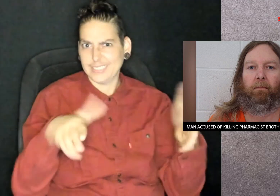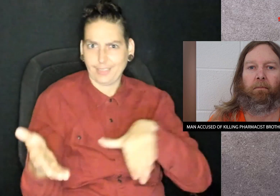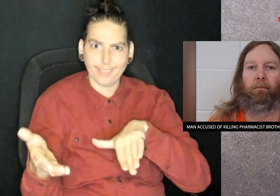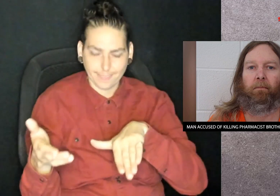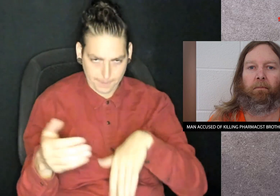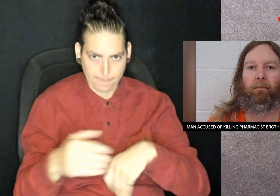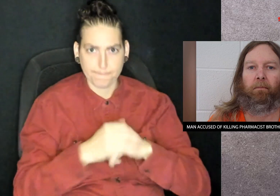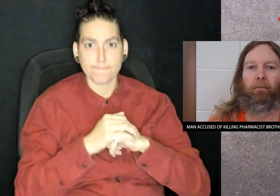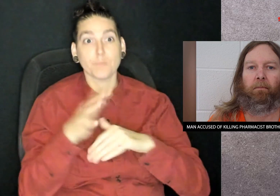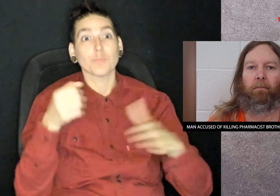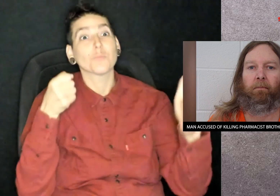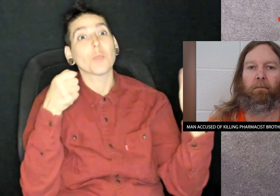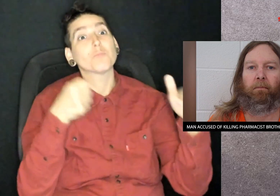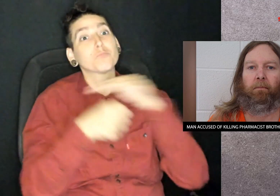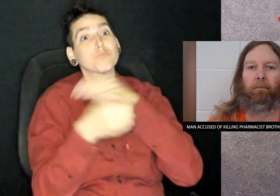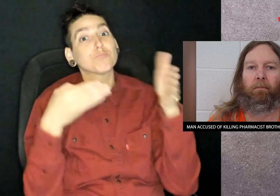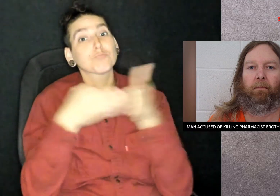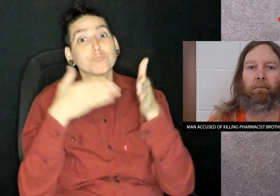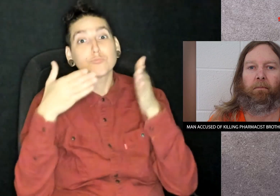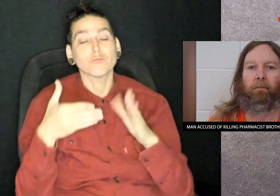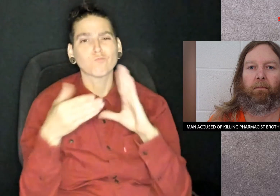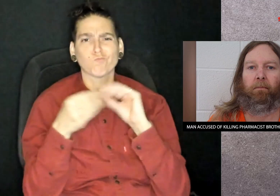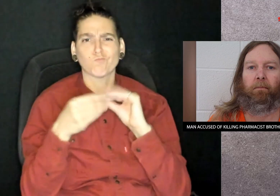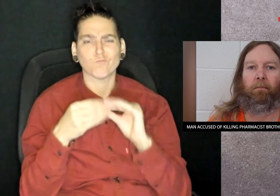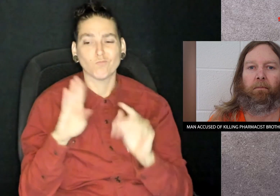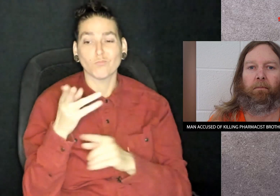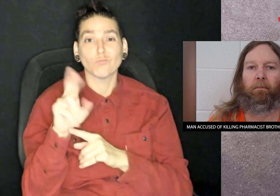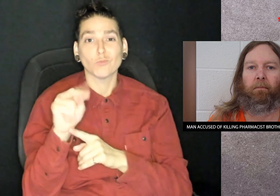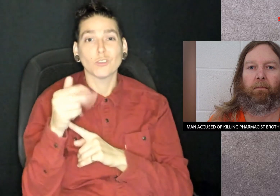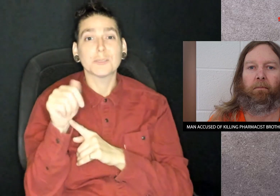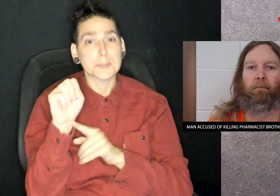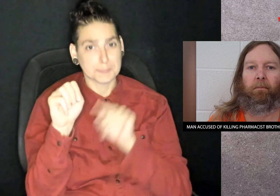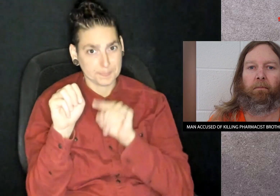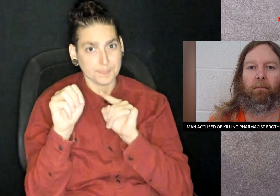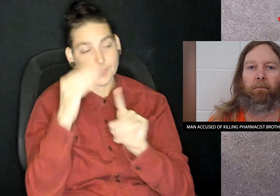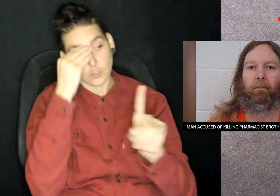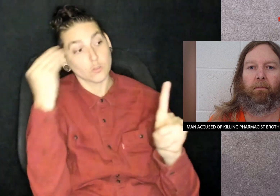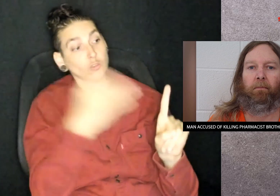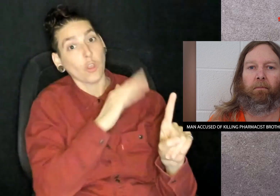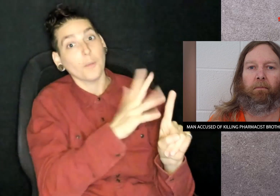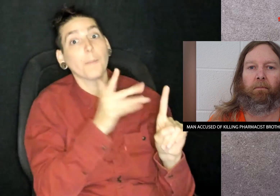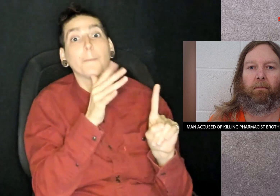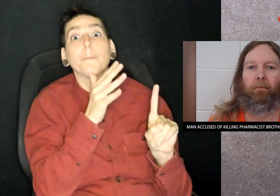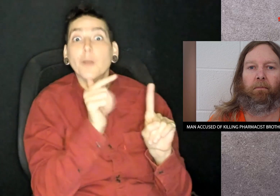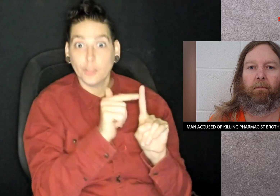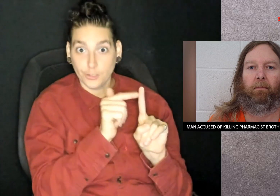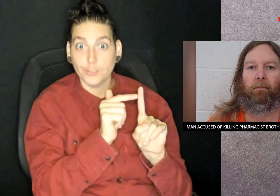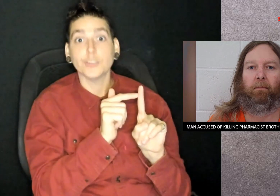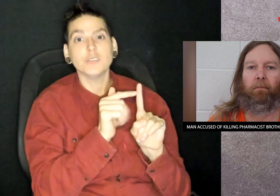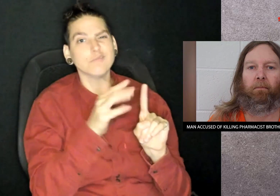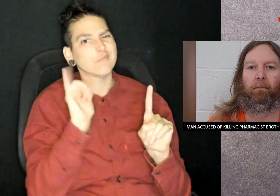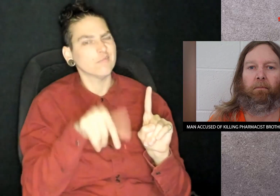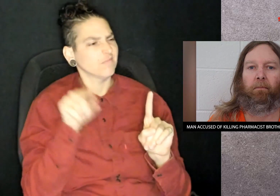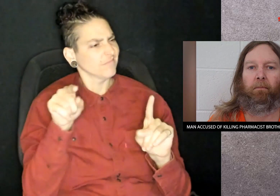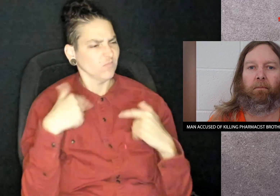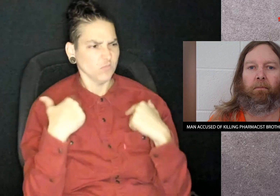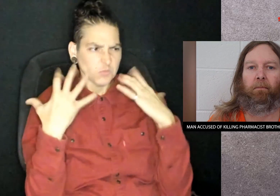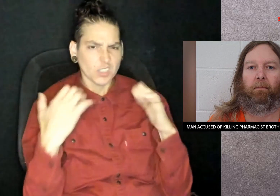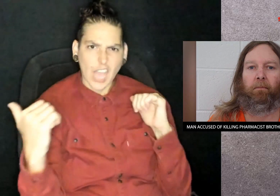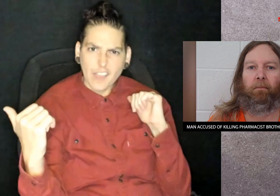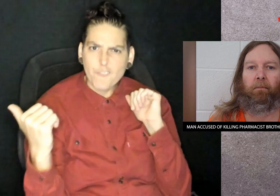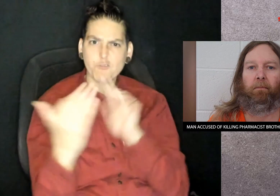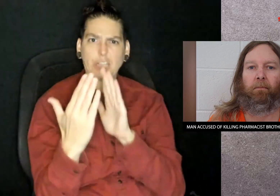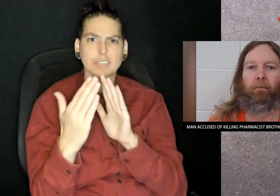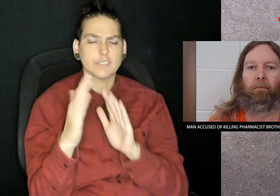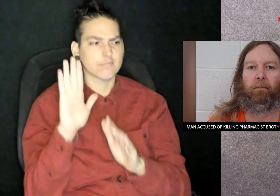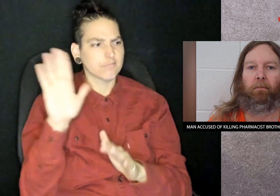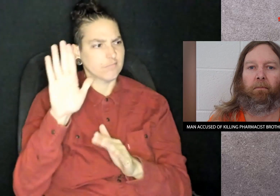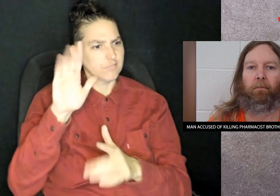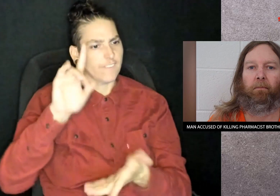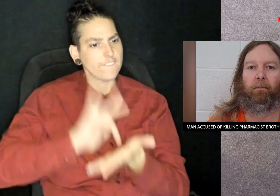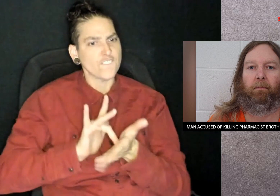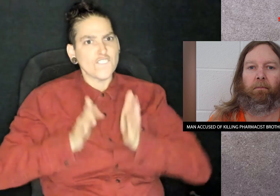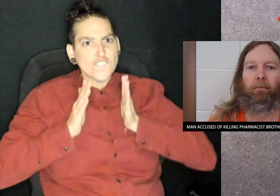bizarre deaths prosecutors say Burnham told his mother he wanted to confront his brother